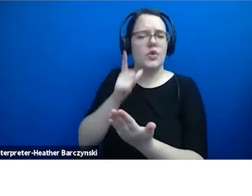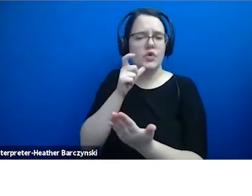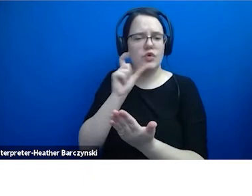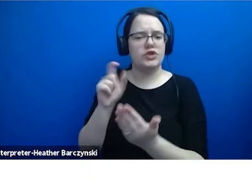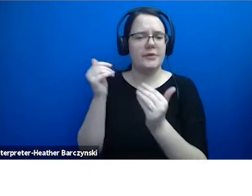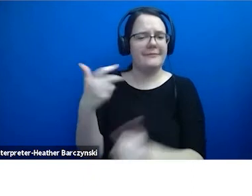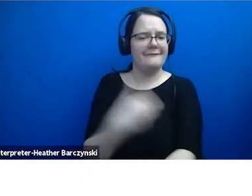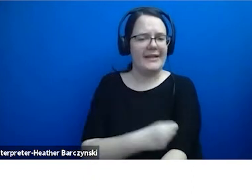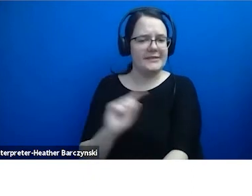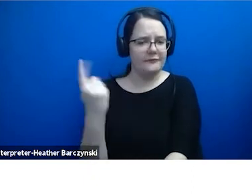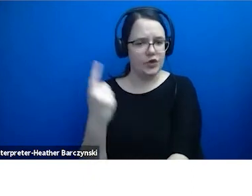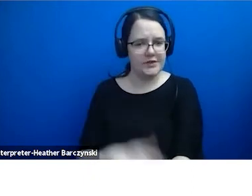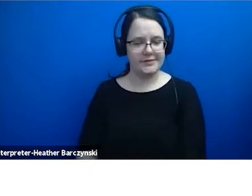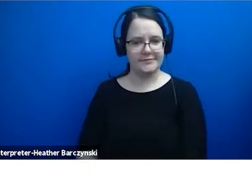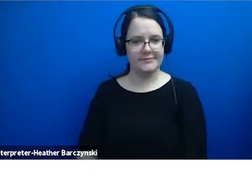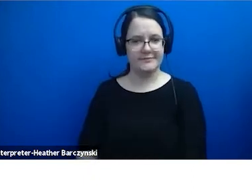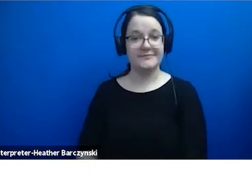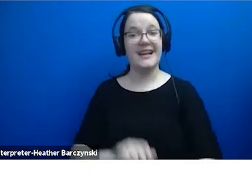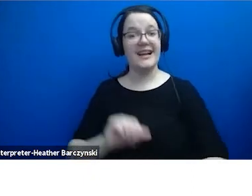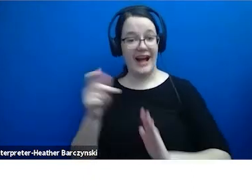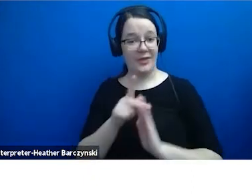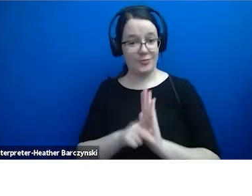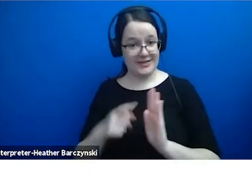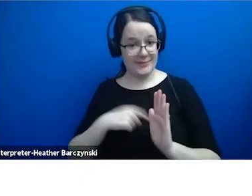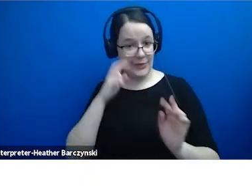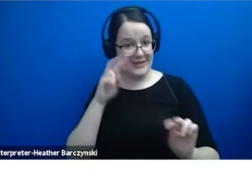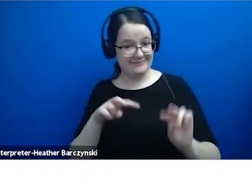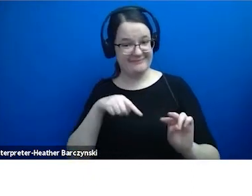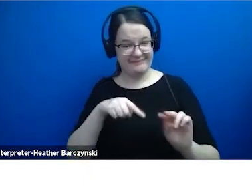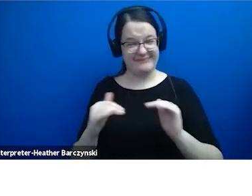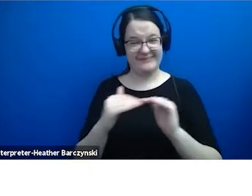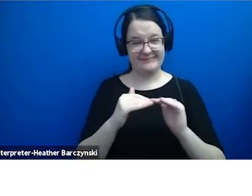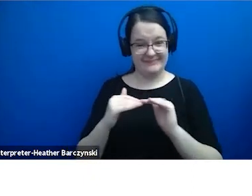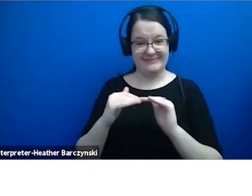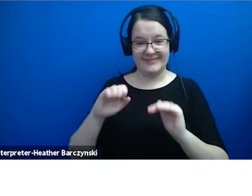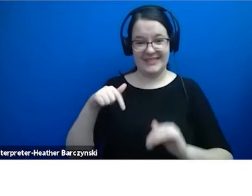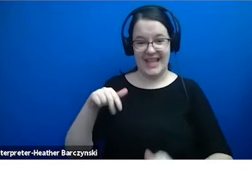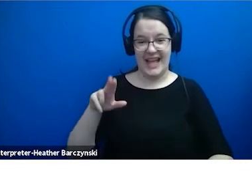one of the other underlying principles was equity as we all have known and and we've talked about